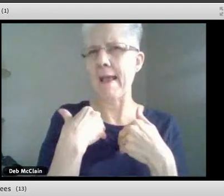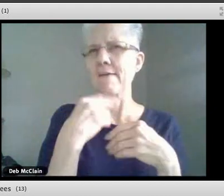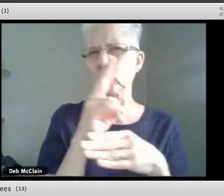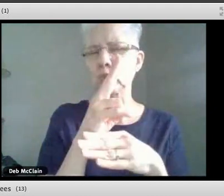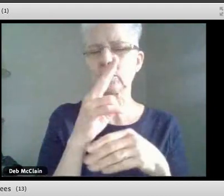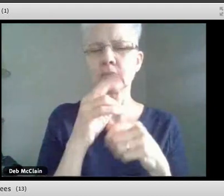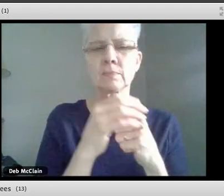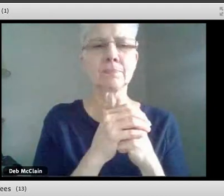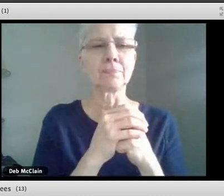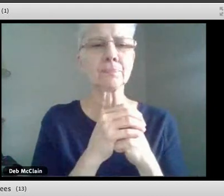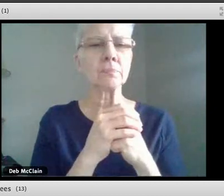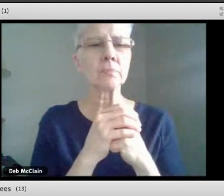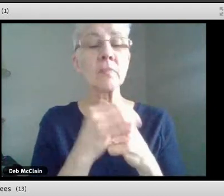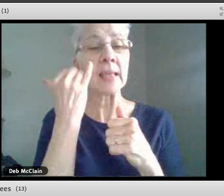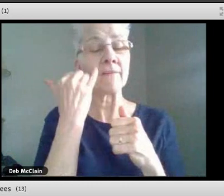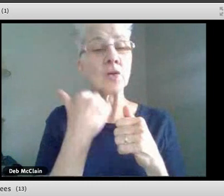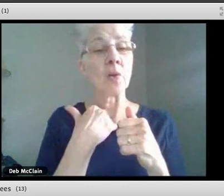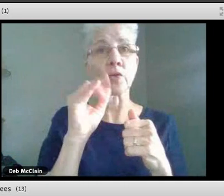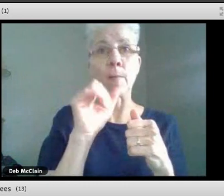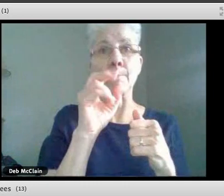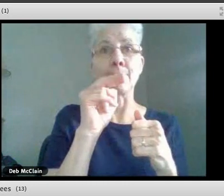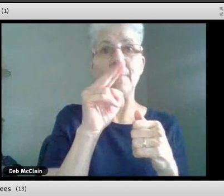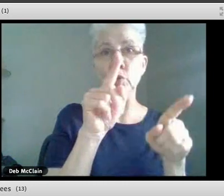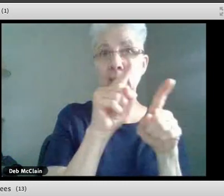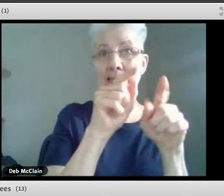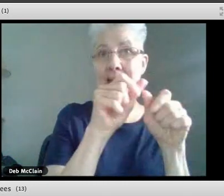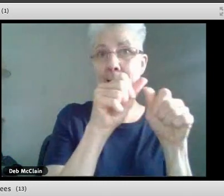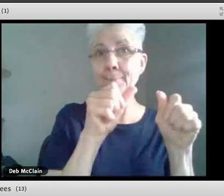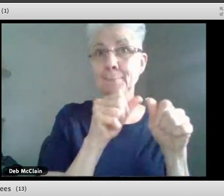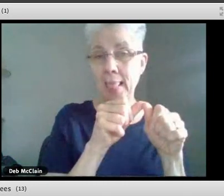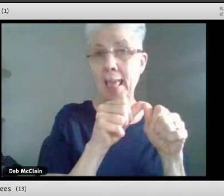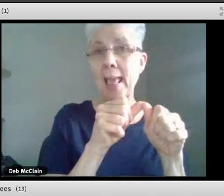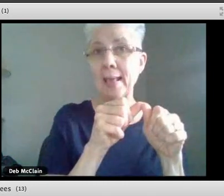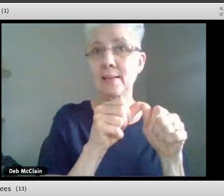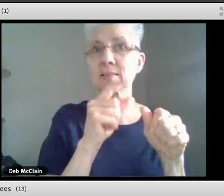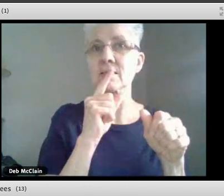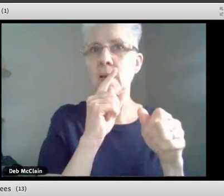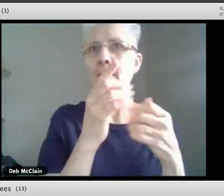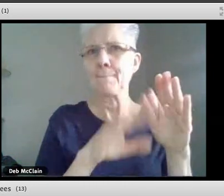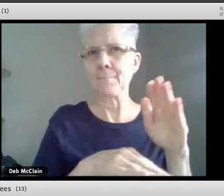If you have your menu in the same place, you're not going to confuse your user, and it makes it more operable.